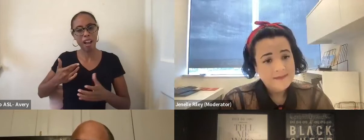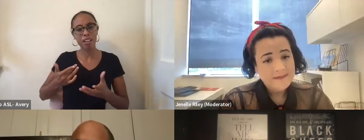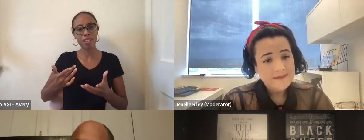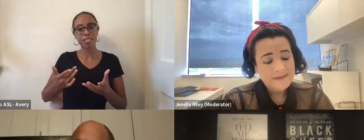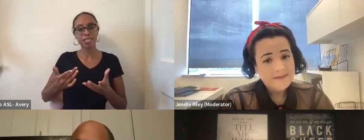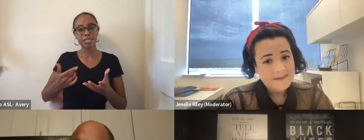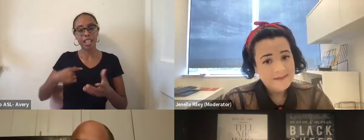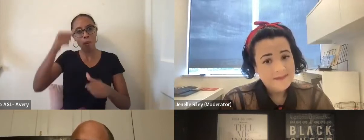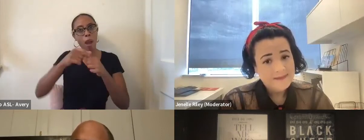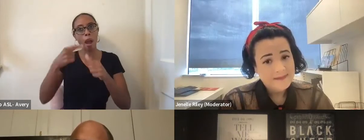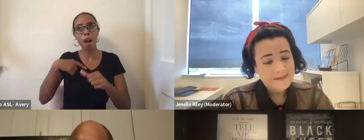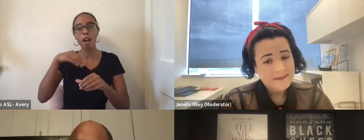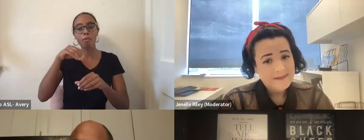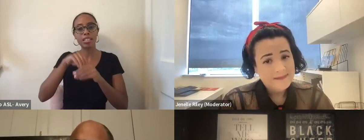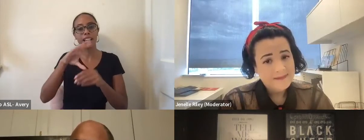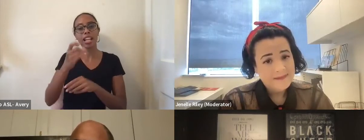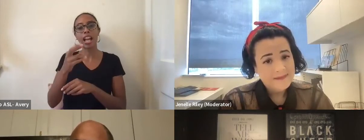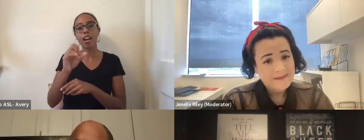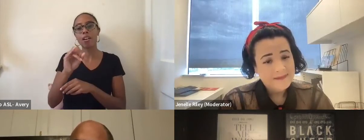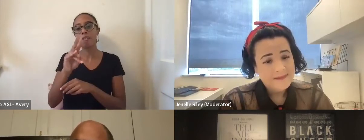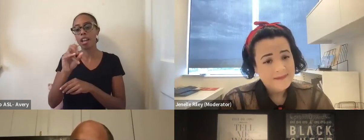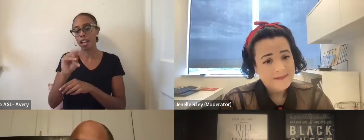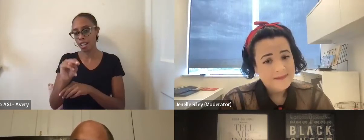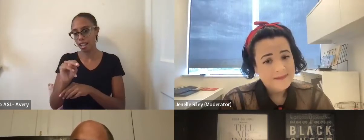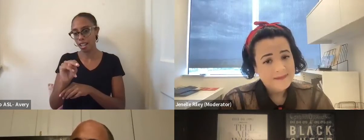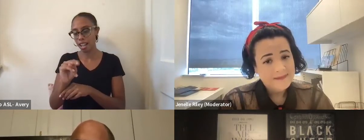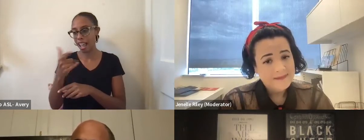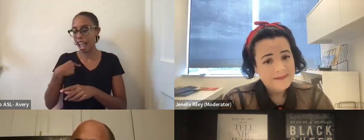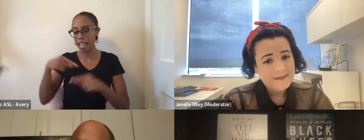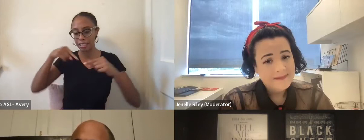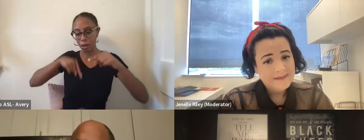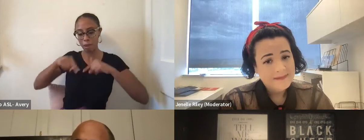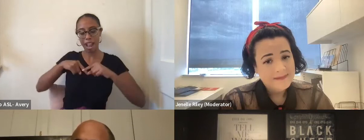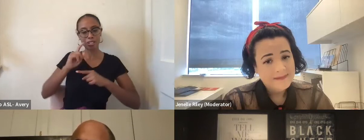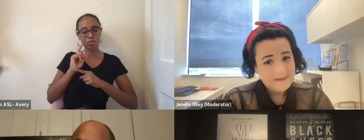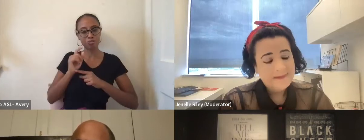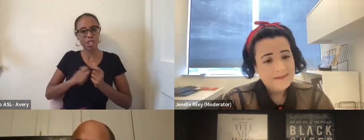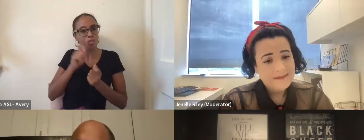And yeah, there's just something about perhaps uniquely about Diana that I think sort of created